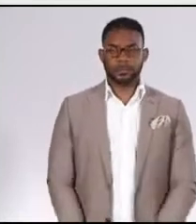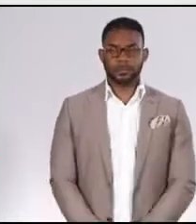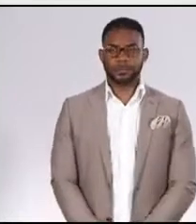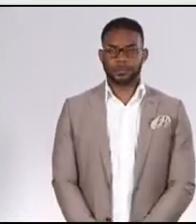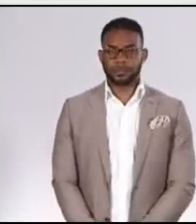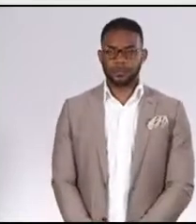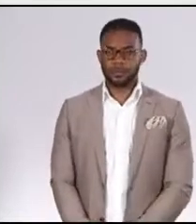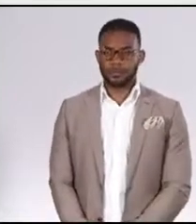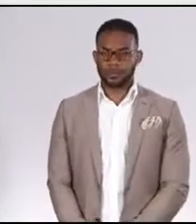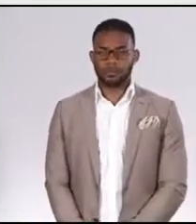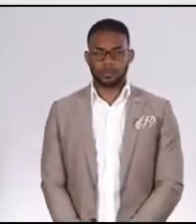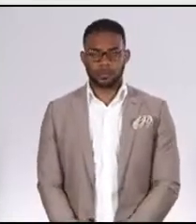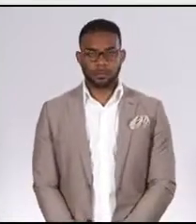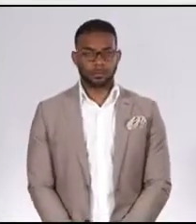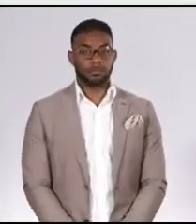so If we can move to our next pulling question.